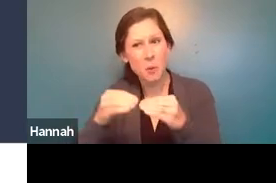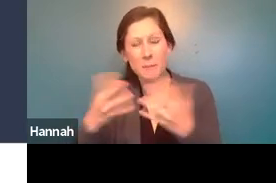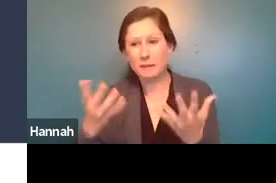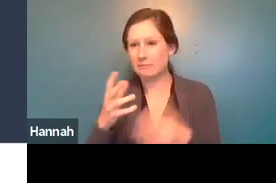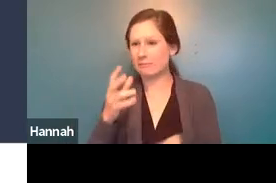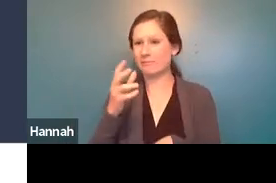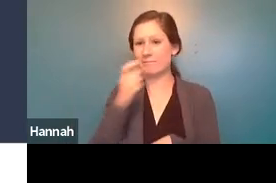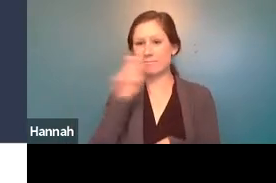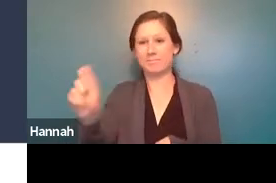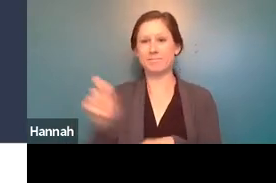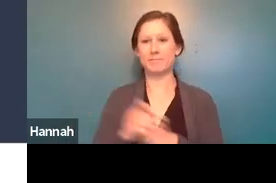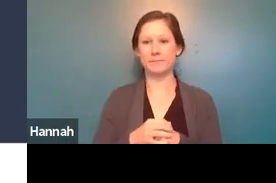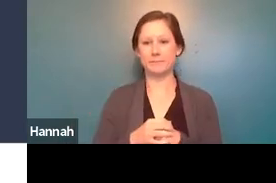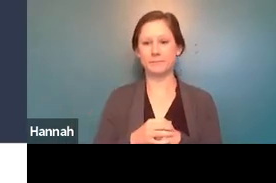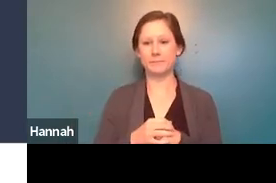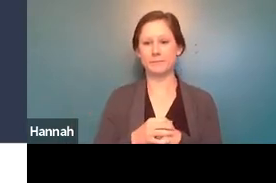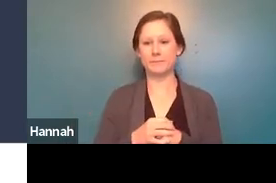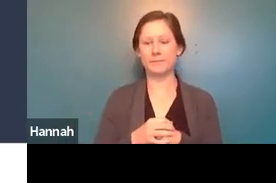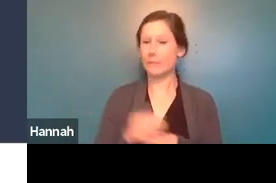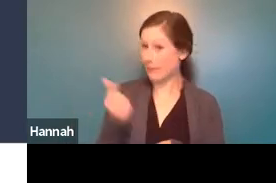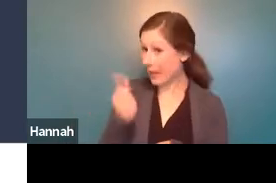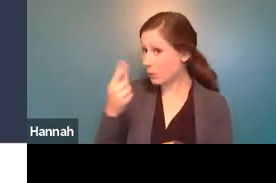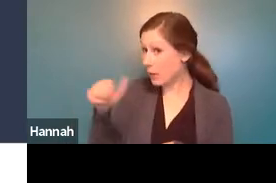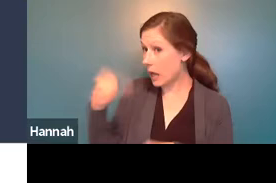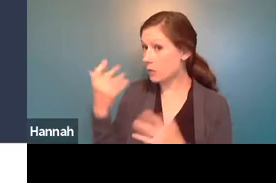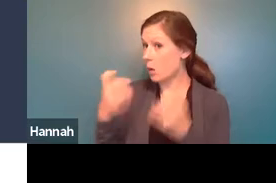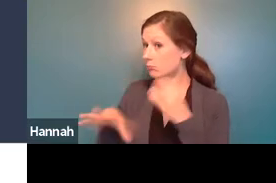Jason: Anyone else want to maybe add to that or a comment on that as well? or?